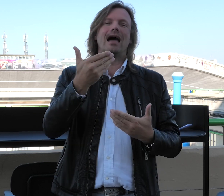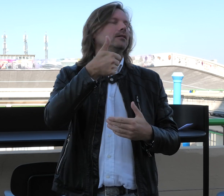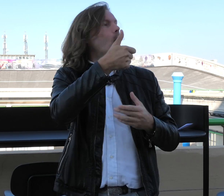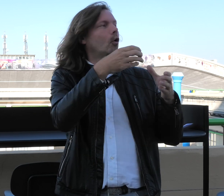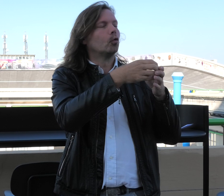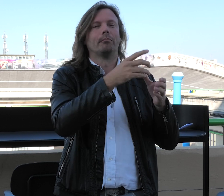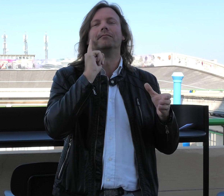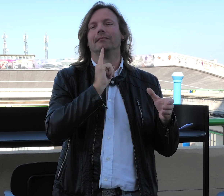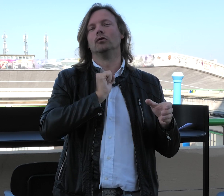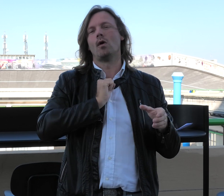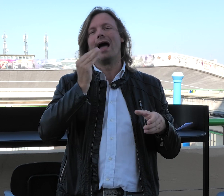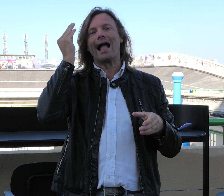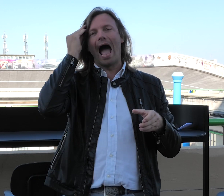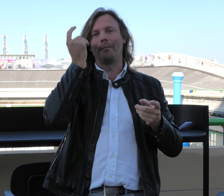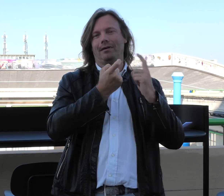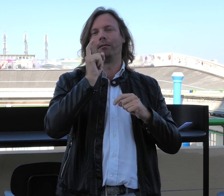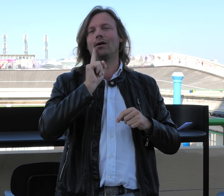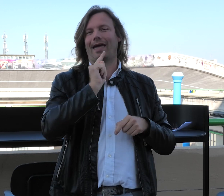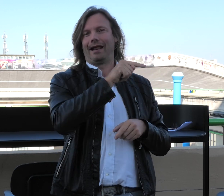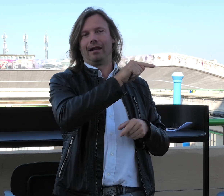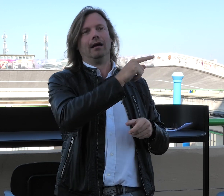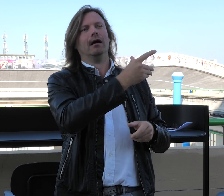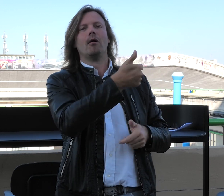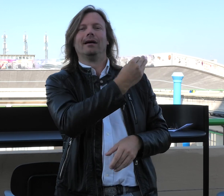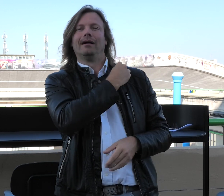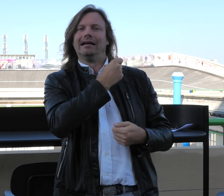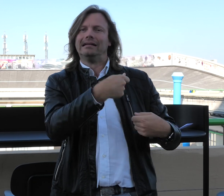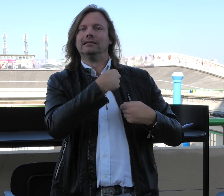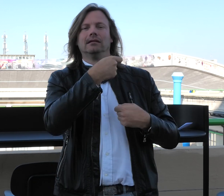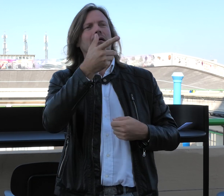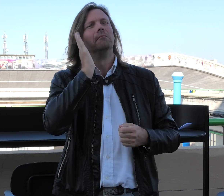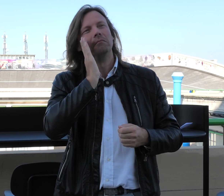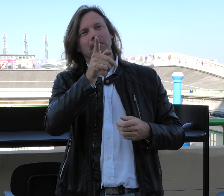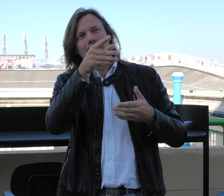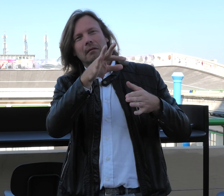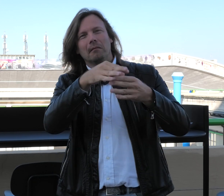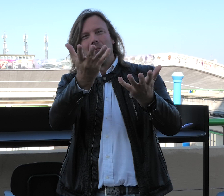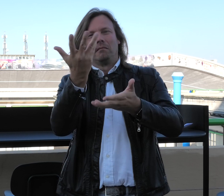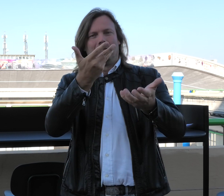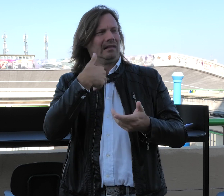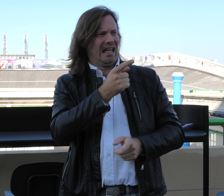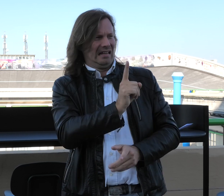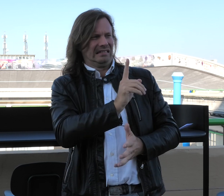It came to me thanks to a group of deaf people from Carpi near Modena, who had asked me and encouraged me to give them a tour in Turin.